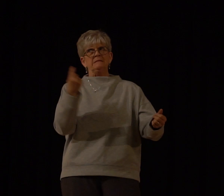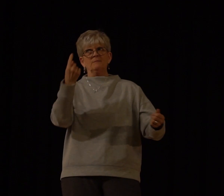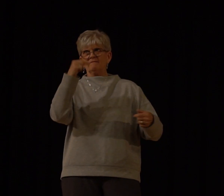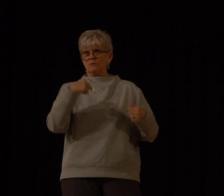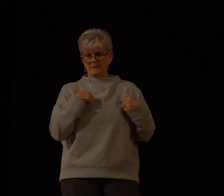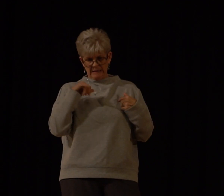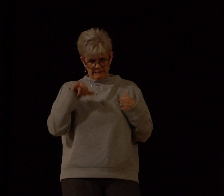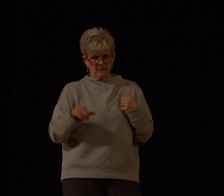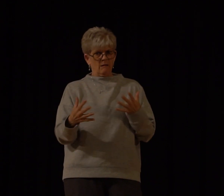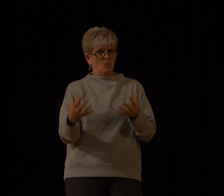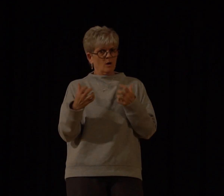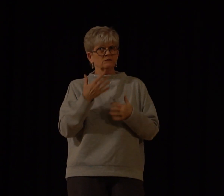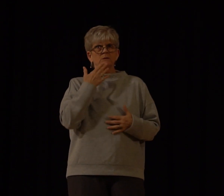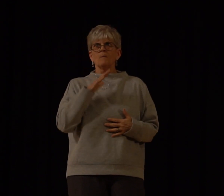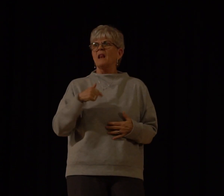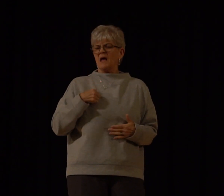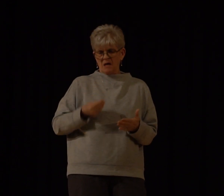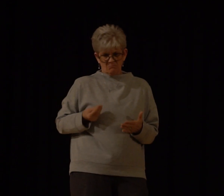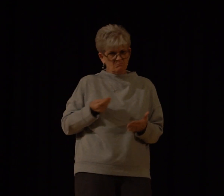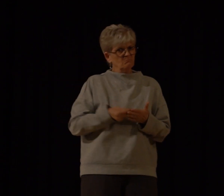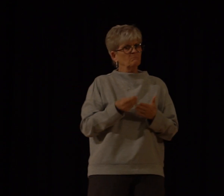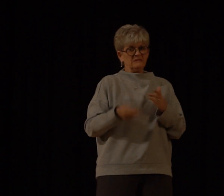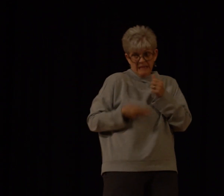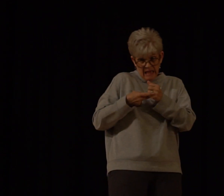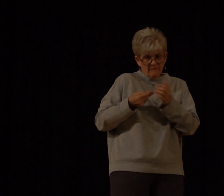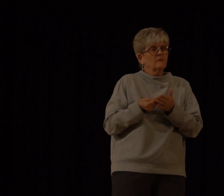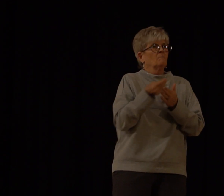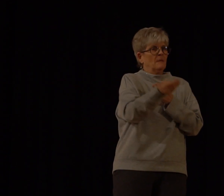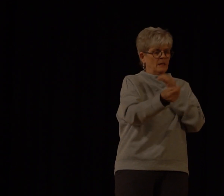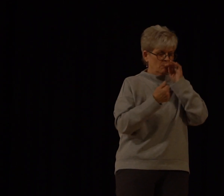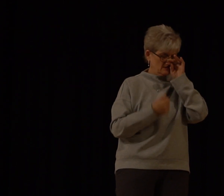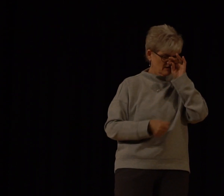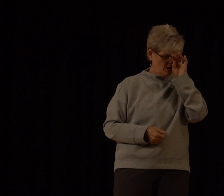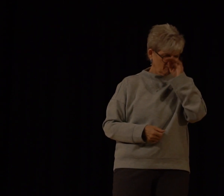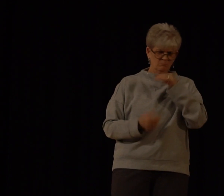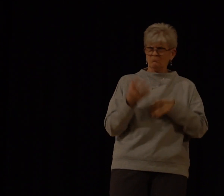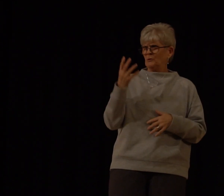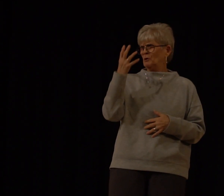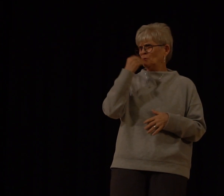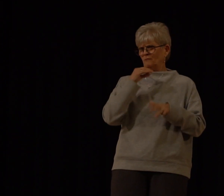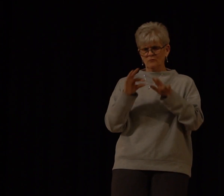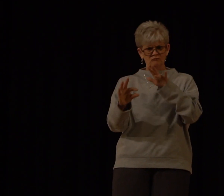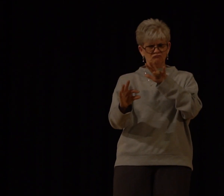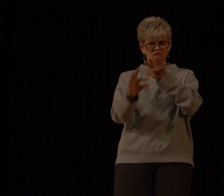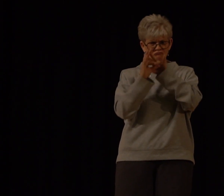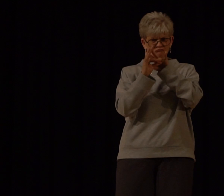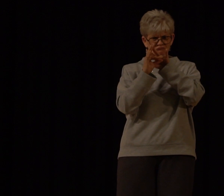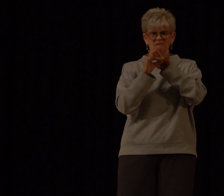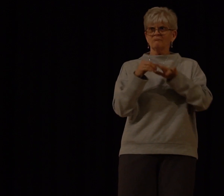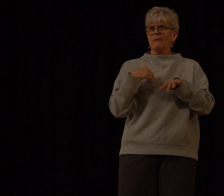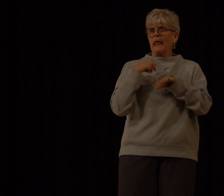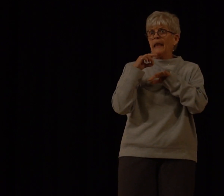else. My parents did not pay anything towards it, I was doing it on my own. It was a beautiful